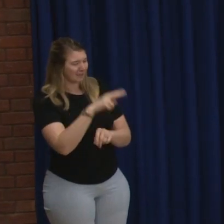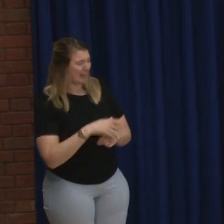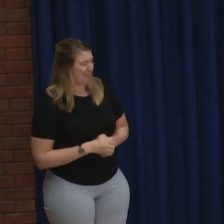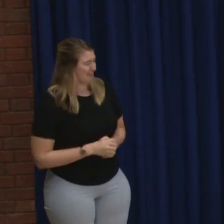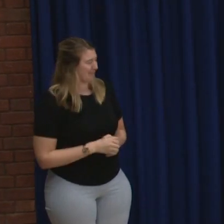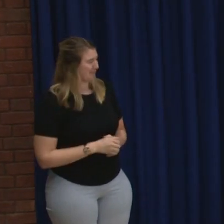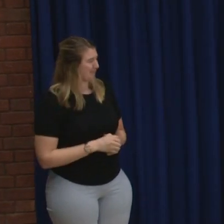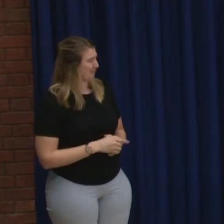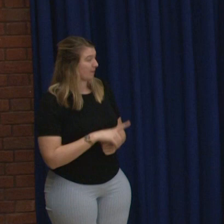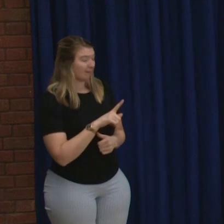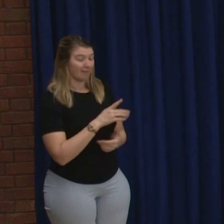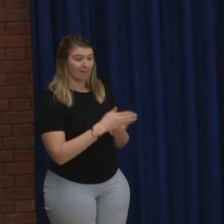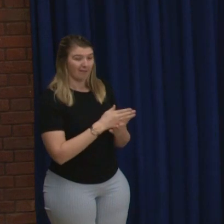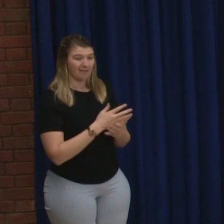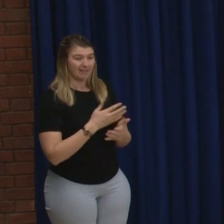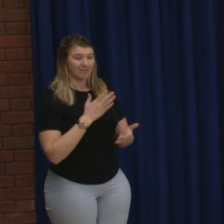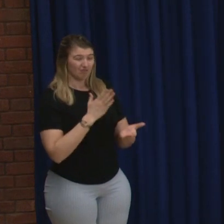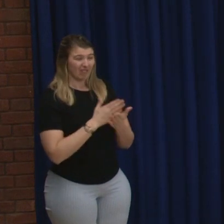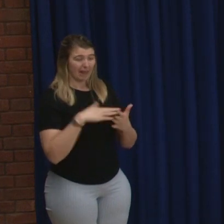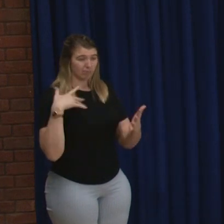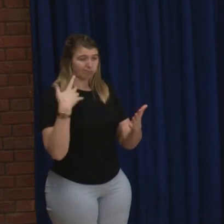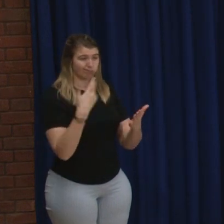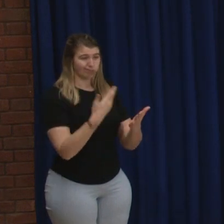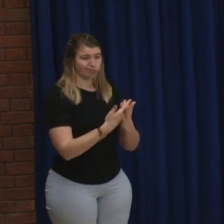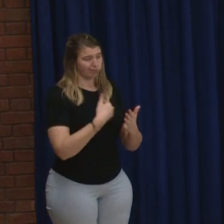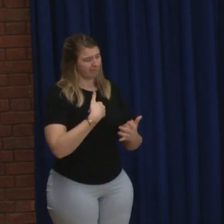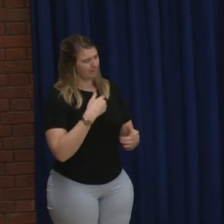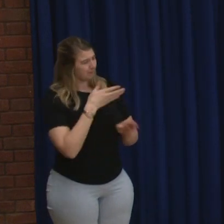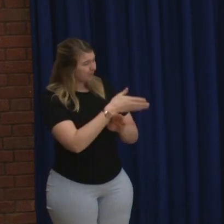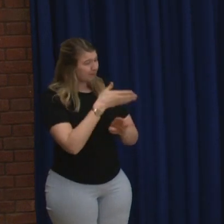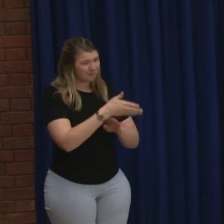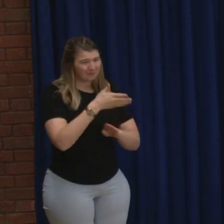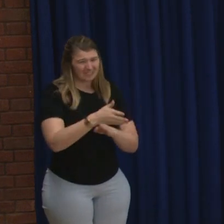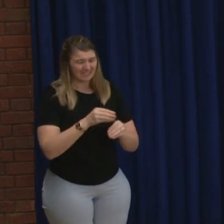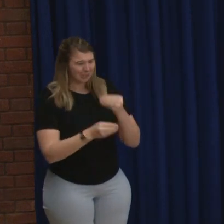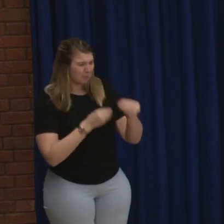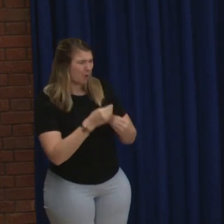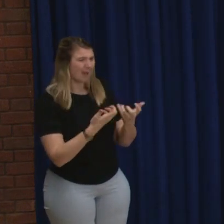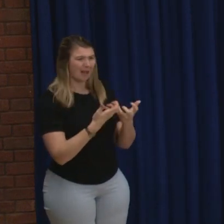went from place to place trying to work out how to support my son who's nearly 40 now, I was told